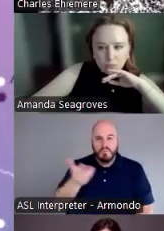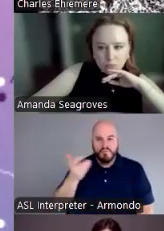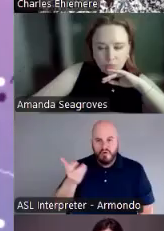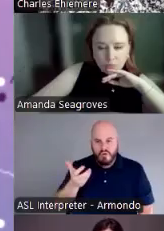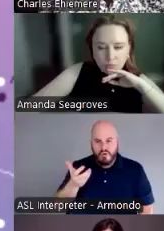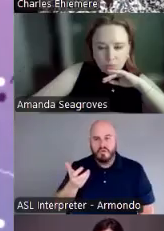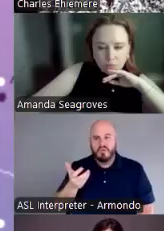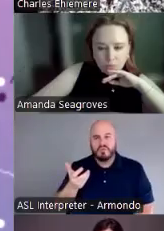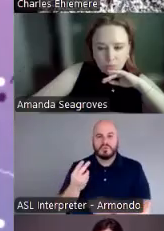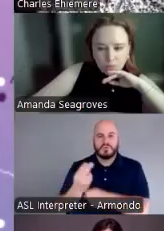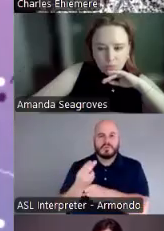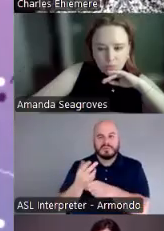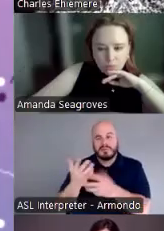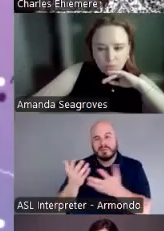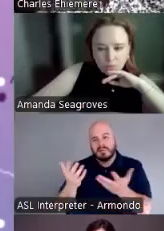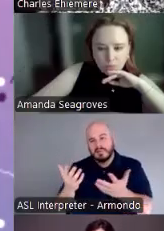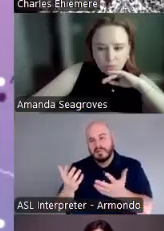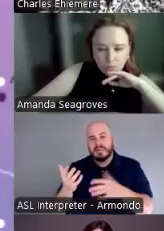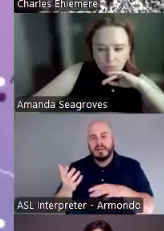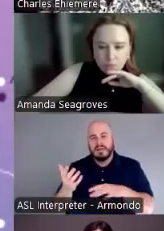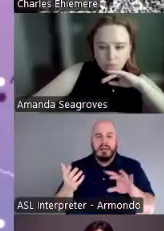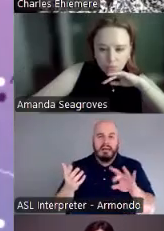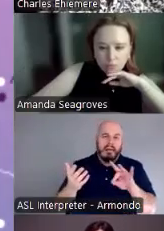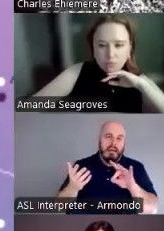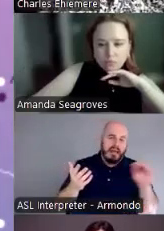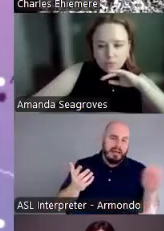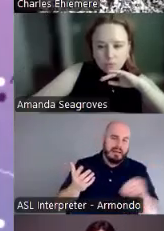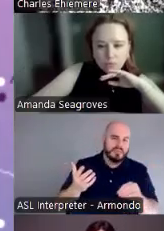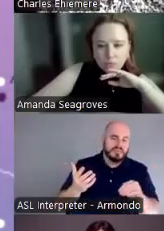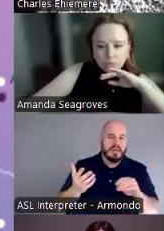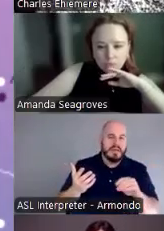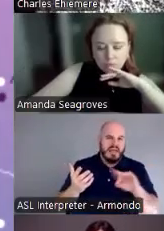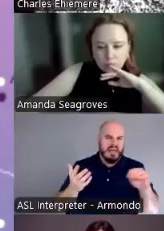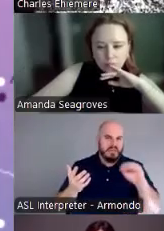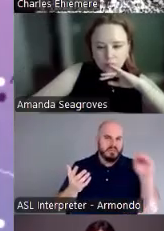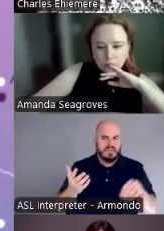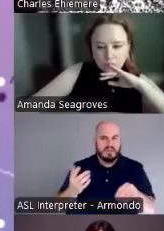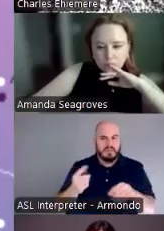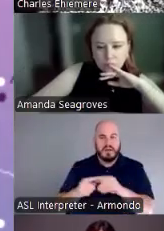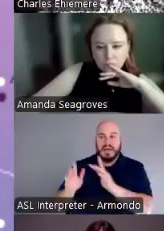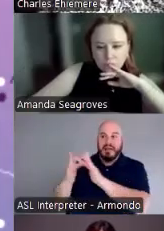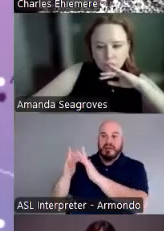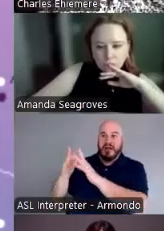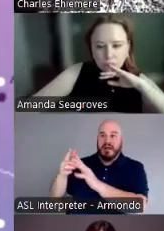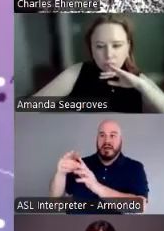is around 87%, so what it means is that this kind of programming